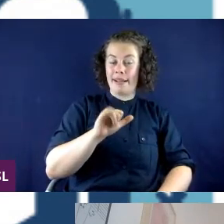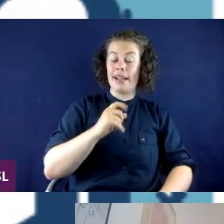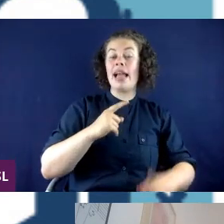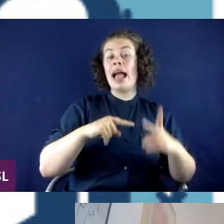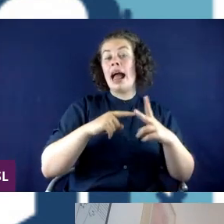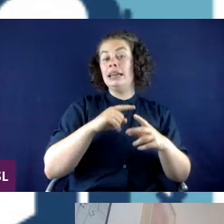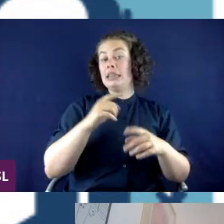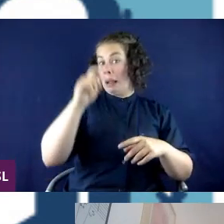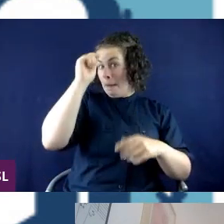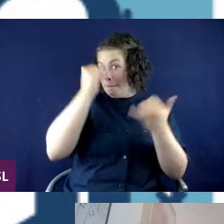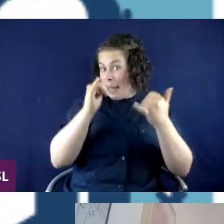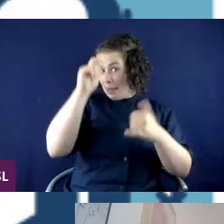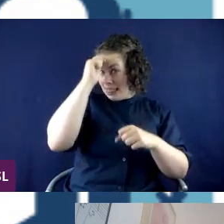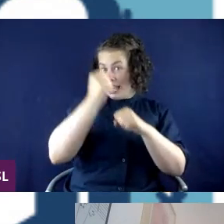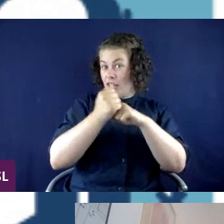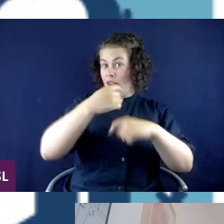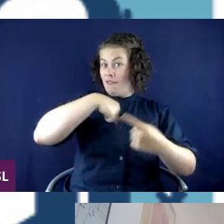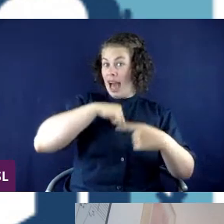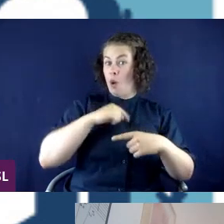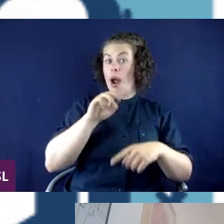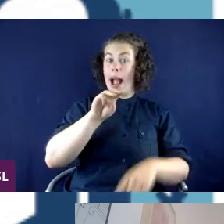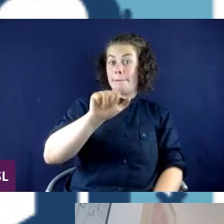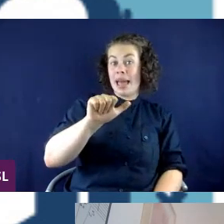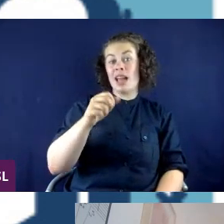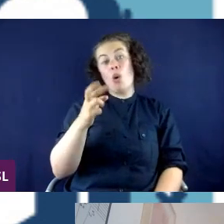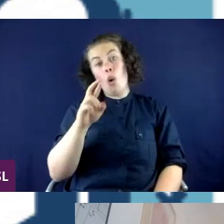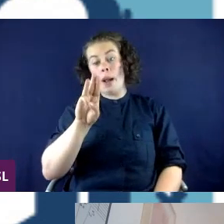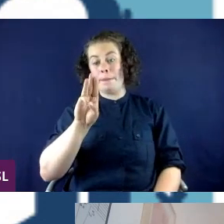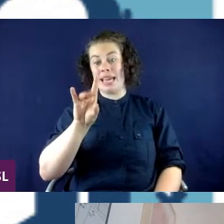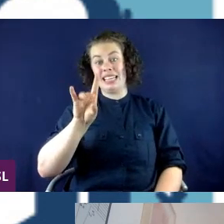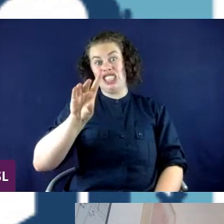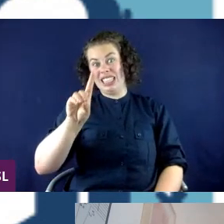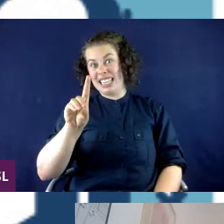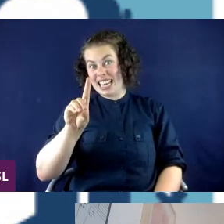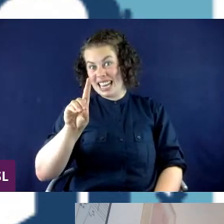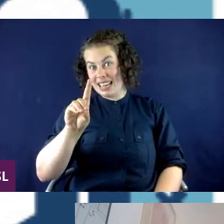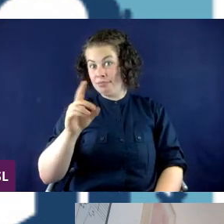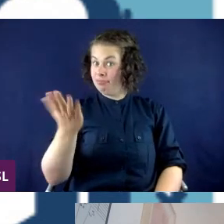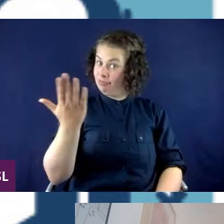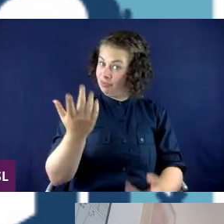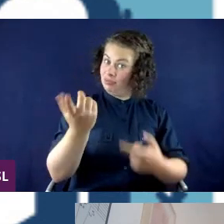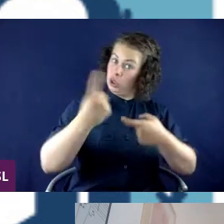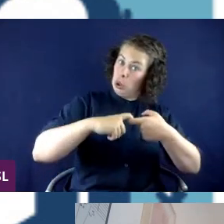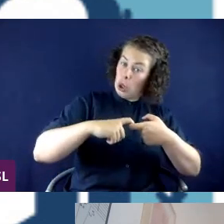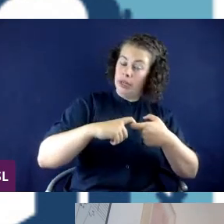we have been talking about today, I would encourage you to keep in contact with us in